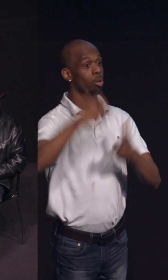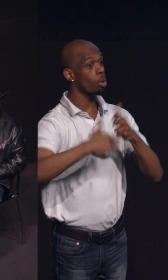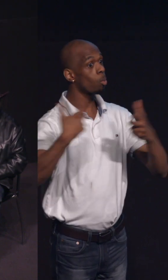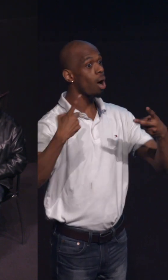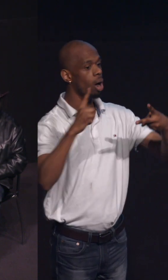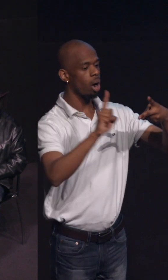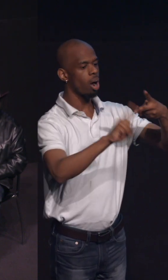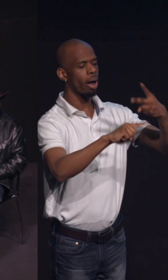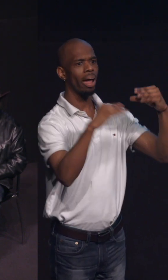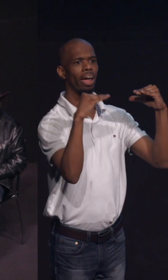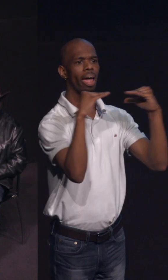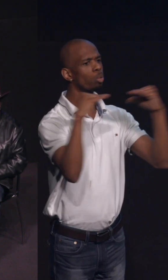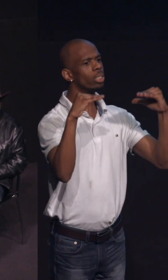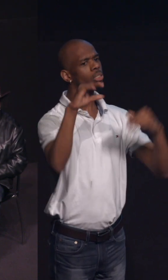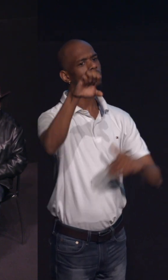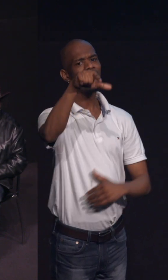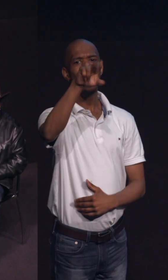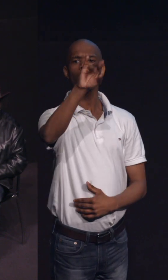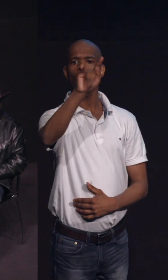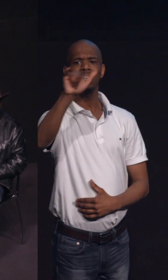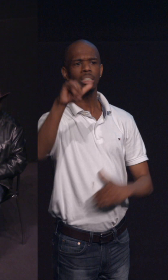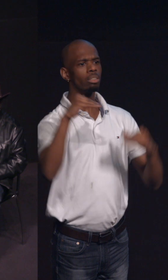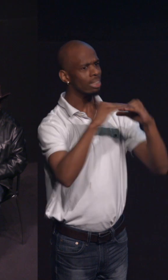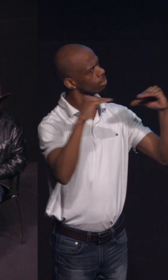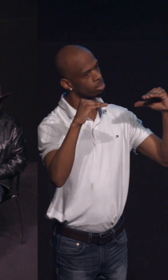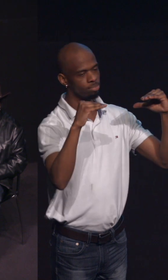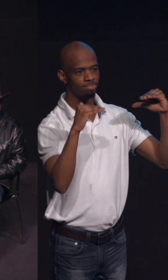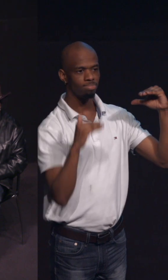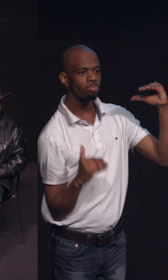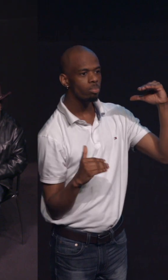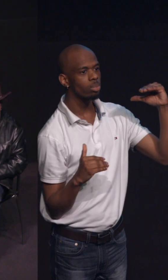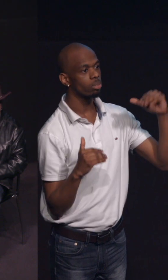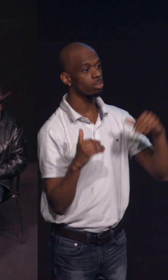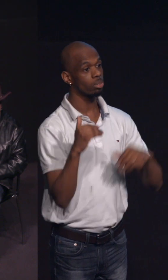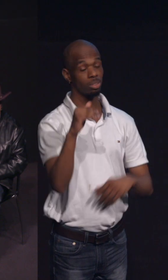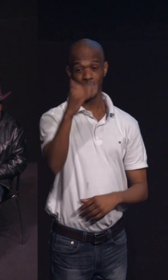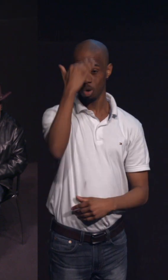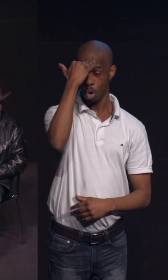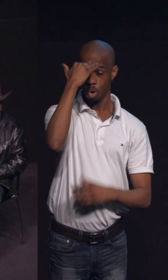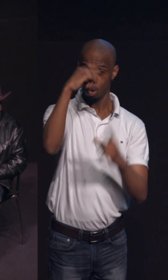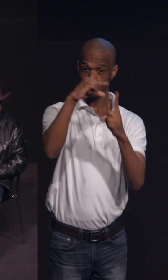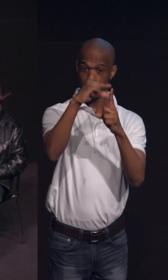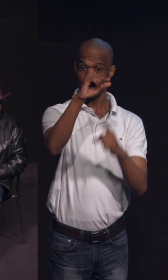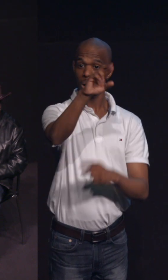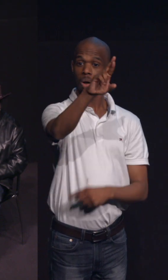If I mentioned to you reparation, a lot of people get scared, you know,